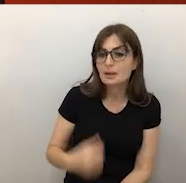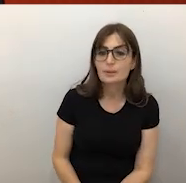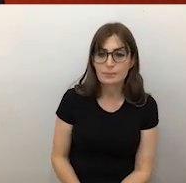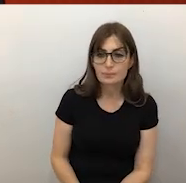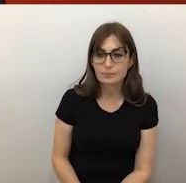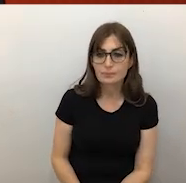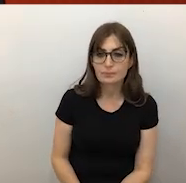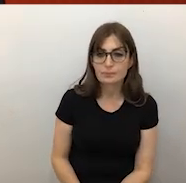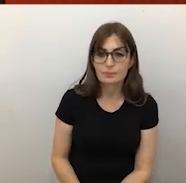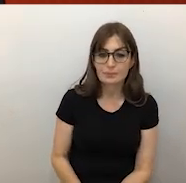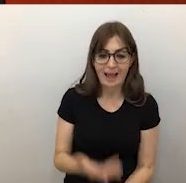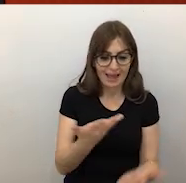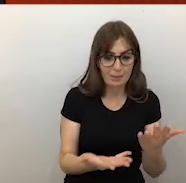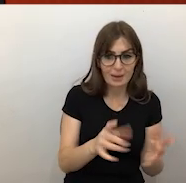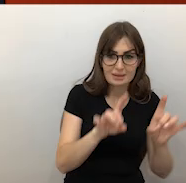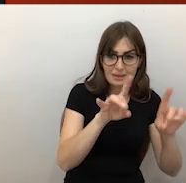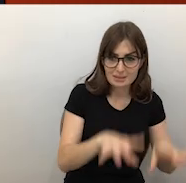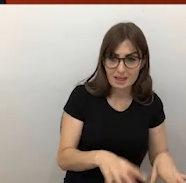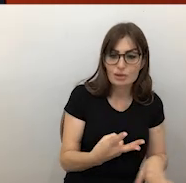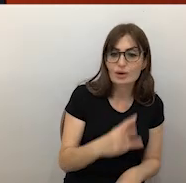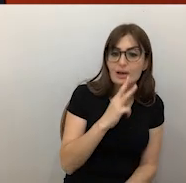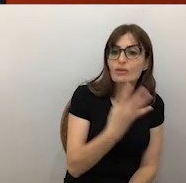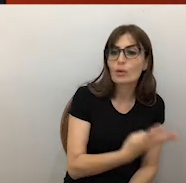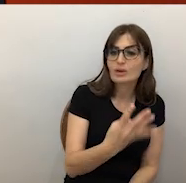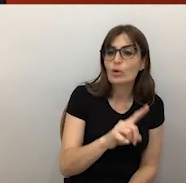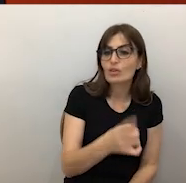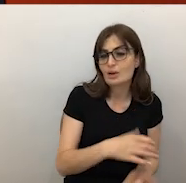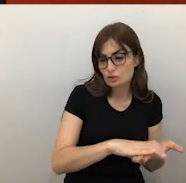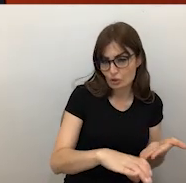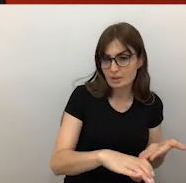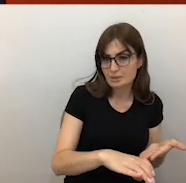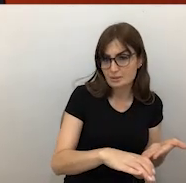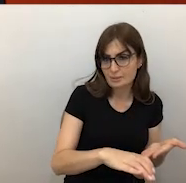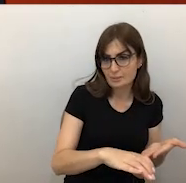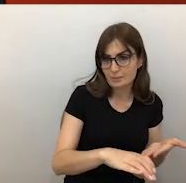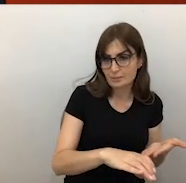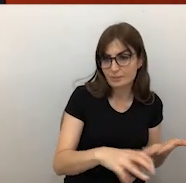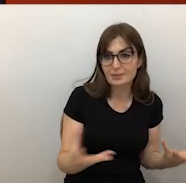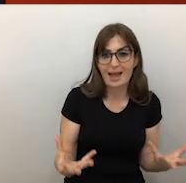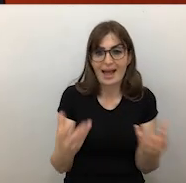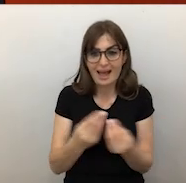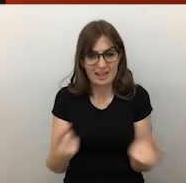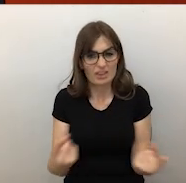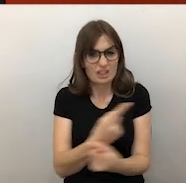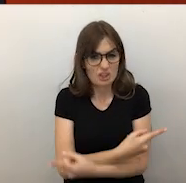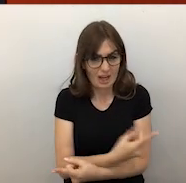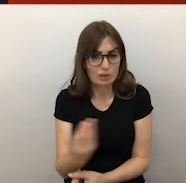For Creative Arts Limited, the cash balance at the beginning of the year is $344,000.